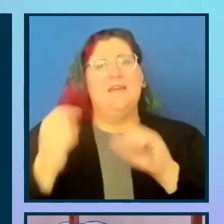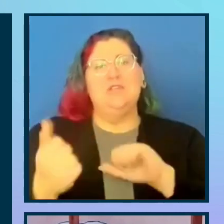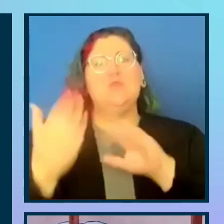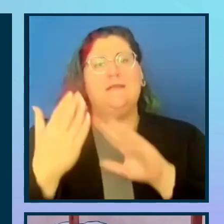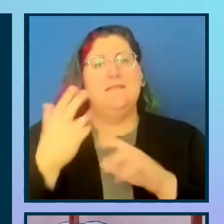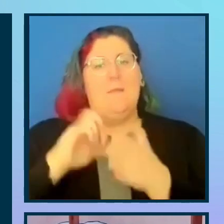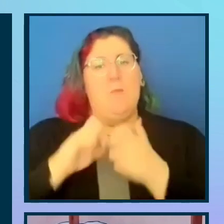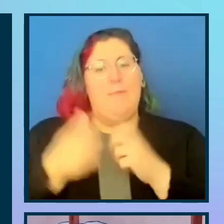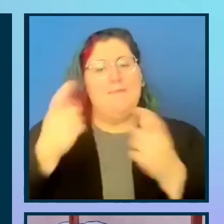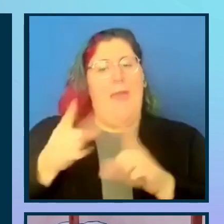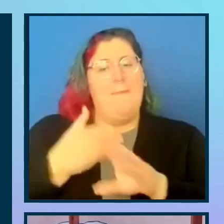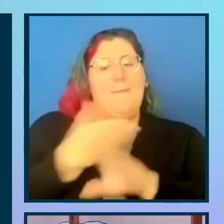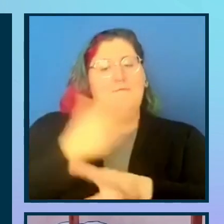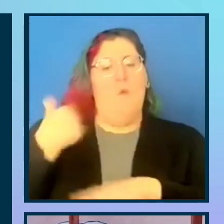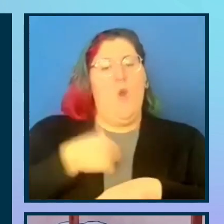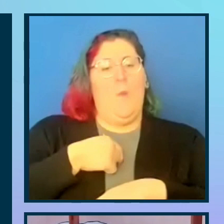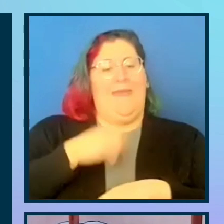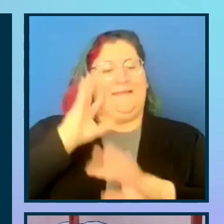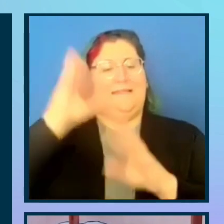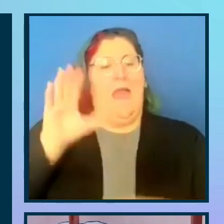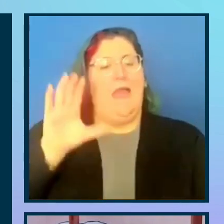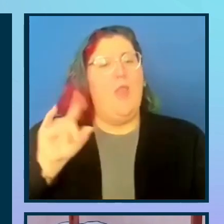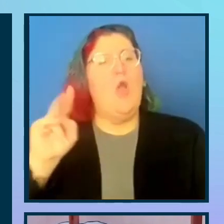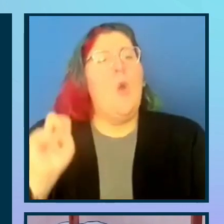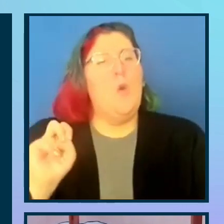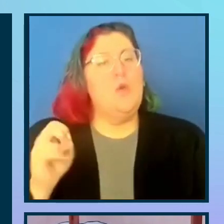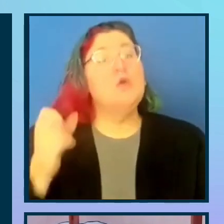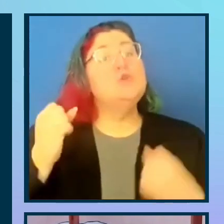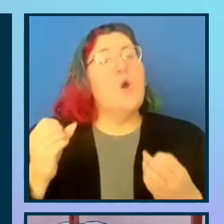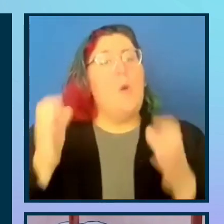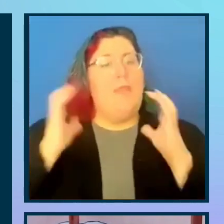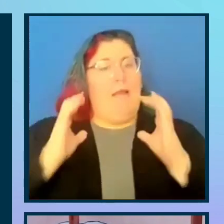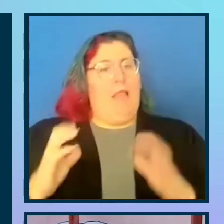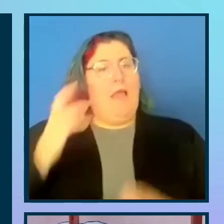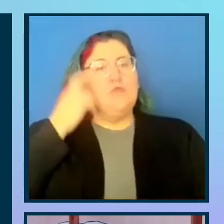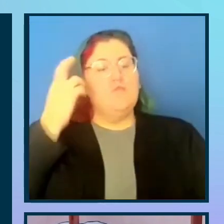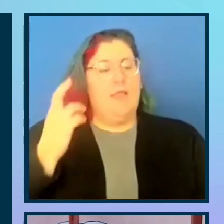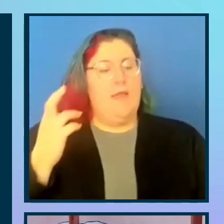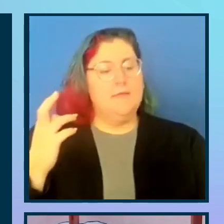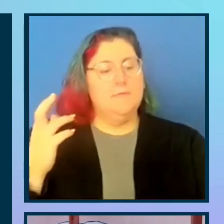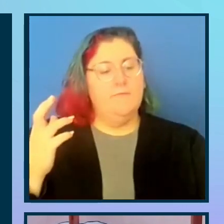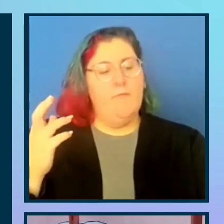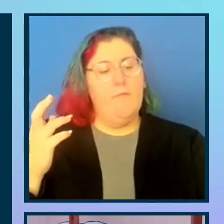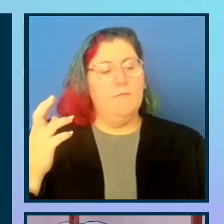so the client realized that, "Okay, this is an okay solution